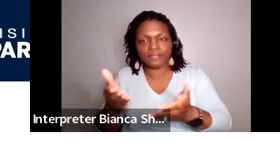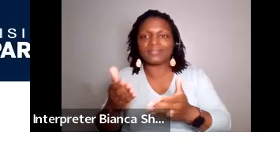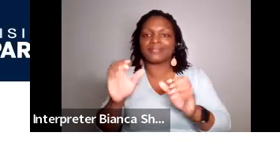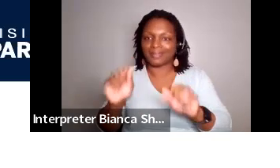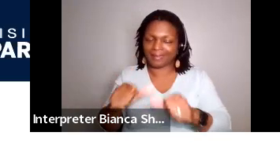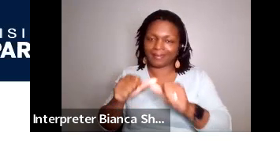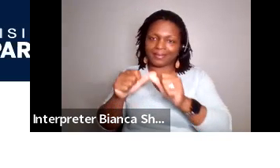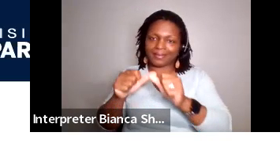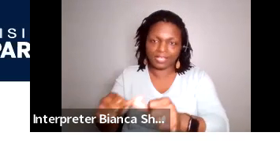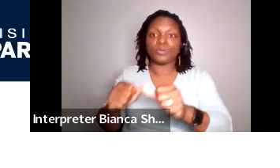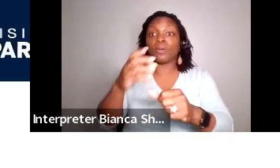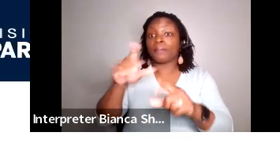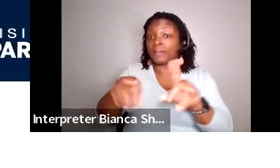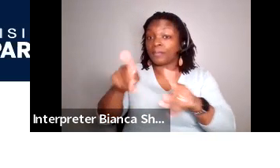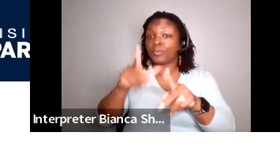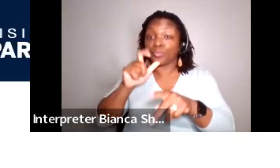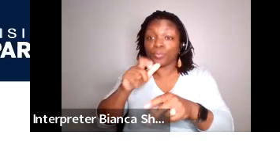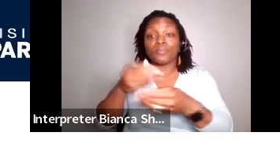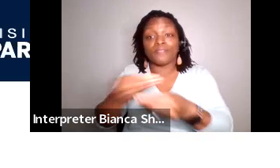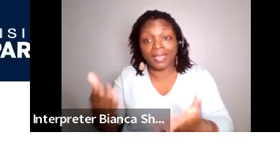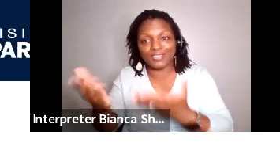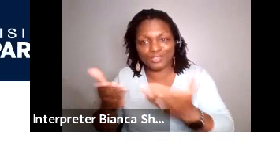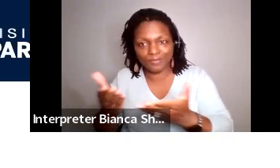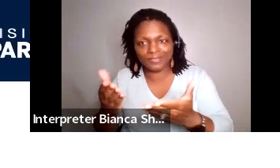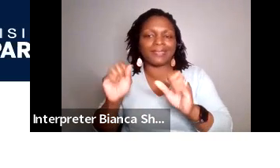And then, secondly, there's technology and then there's also focus on food.